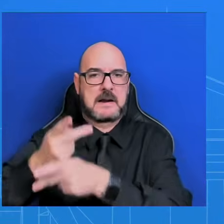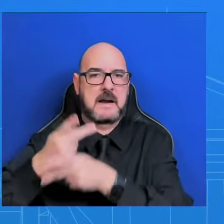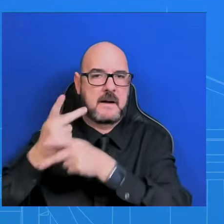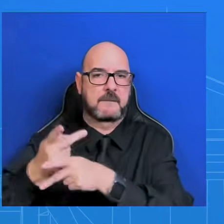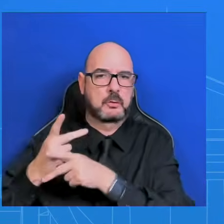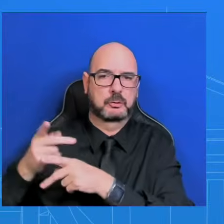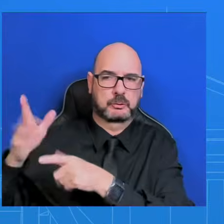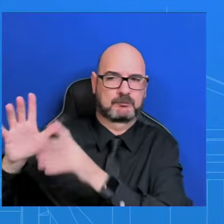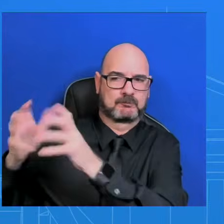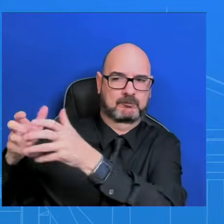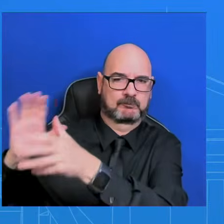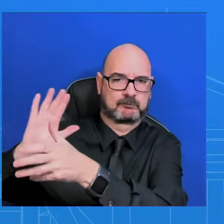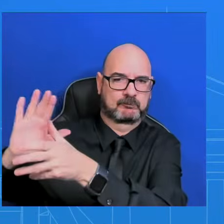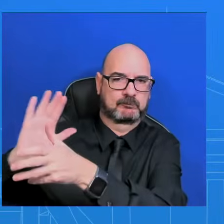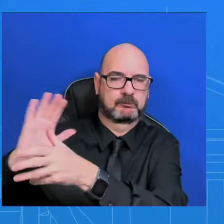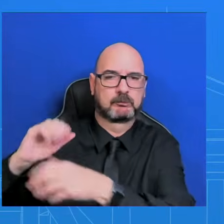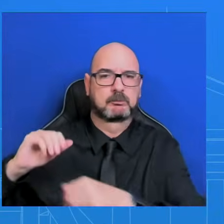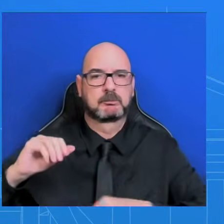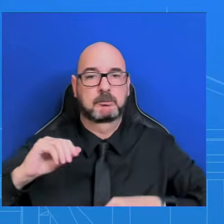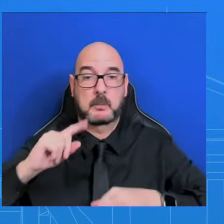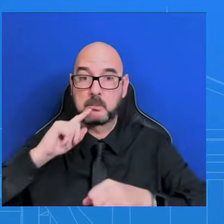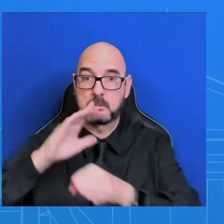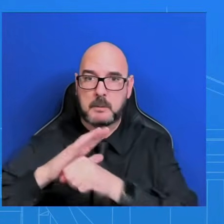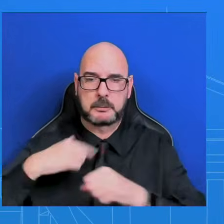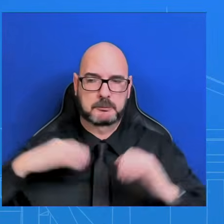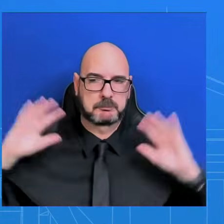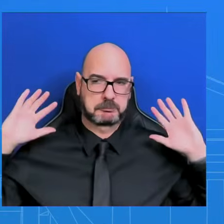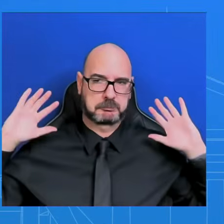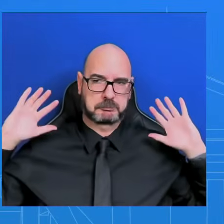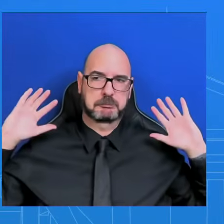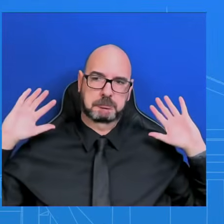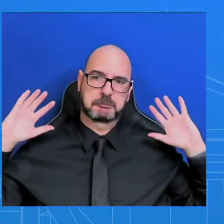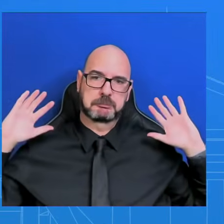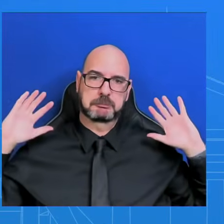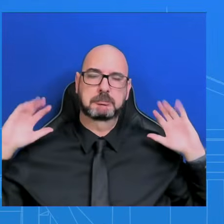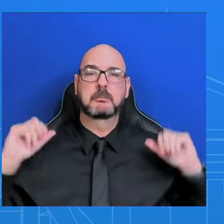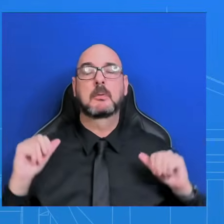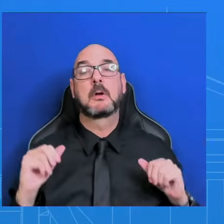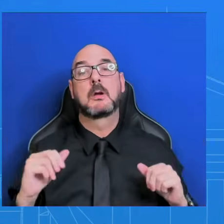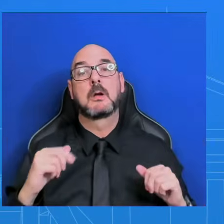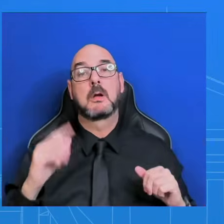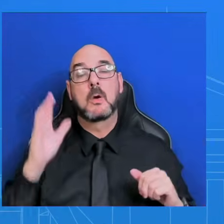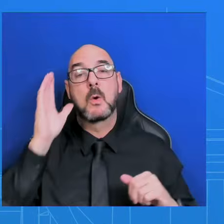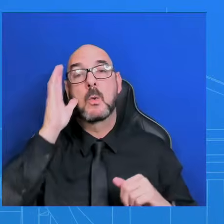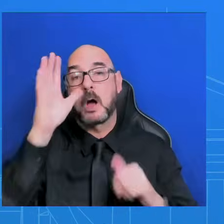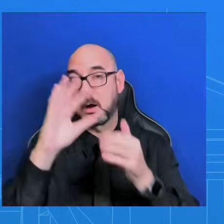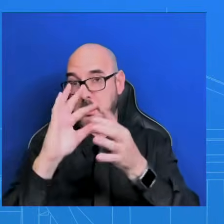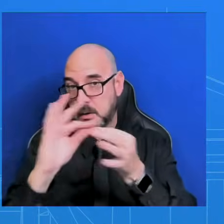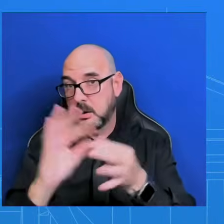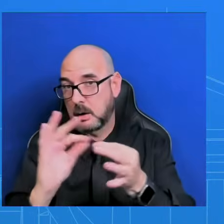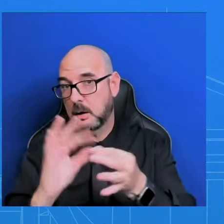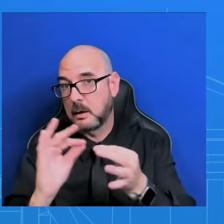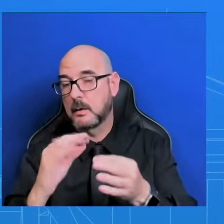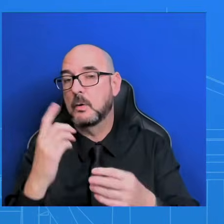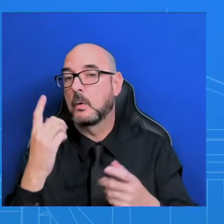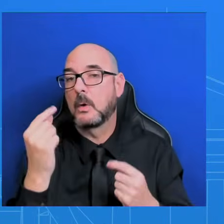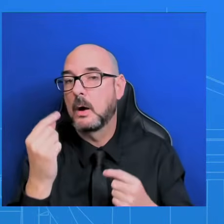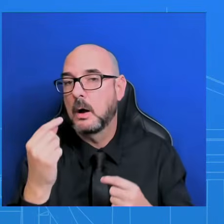What I'll say is -- and I've said this many times: We really appreciate that senators, both Republican and Democrats, continue to have this conversation,